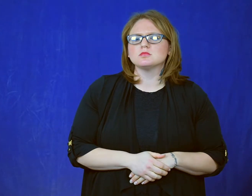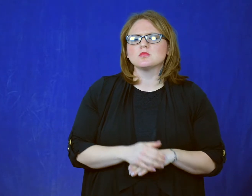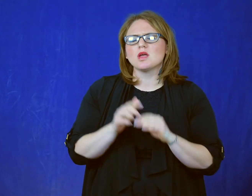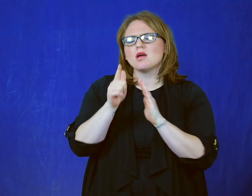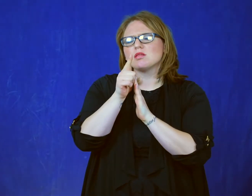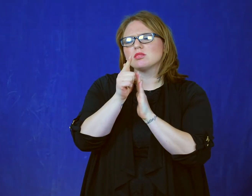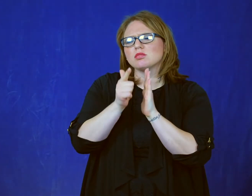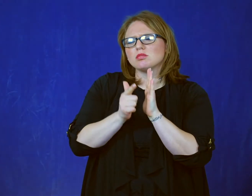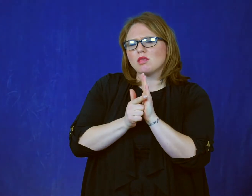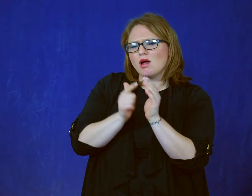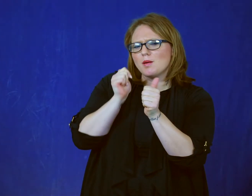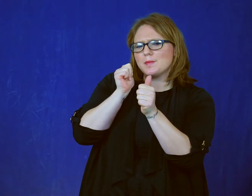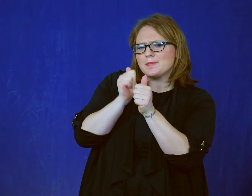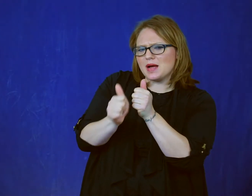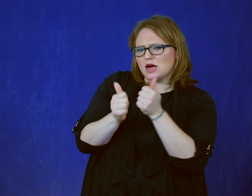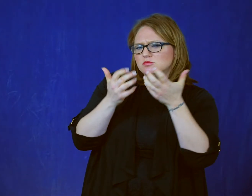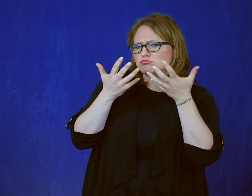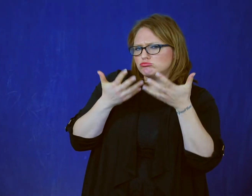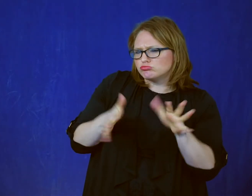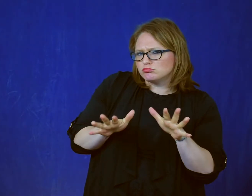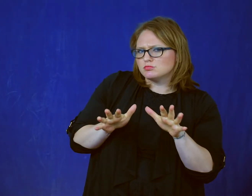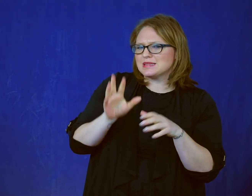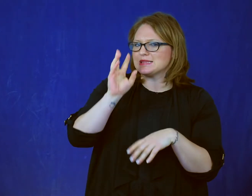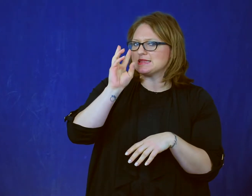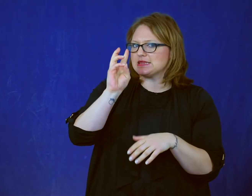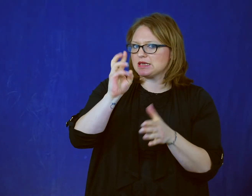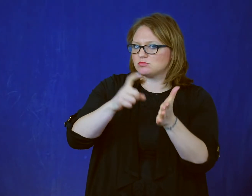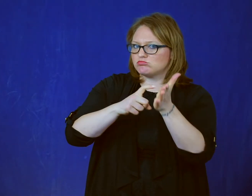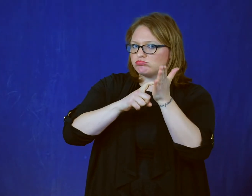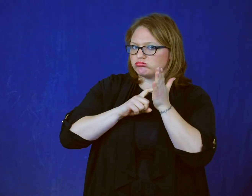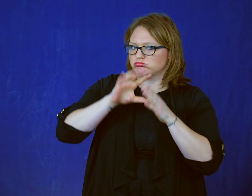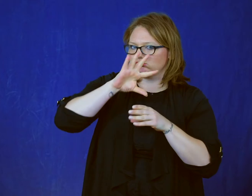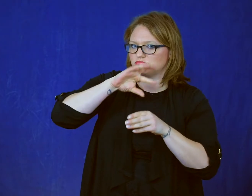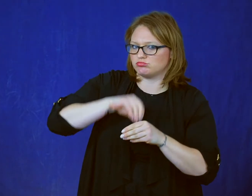The laws that were passed require: